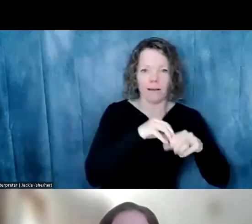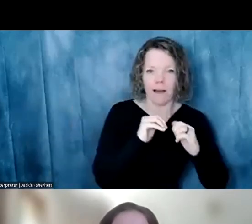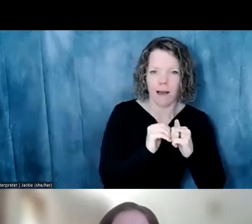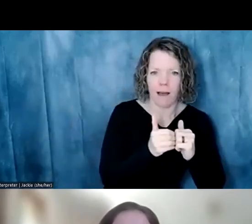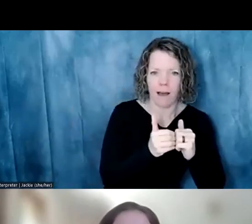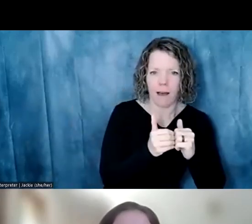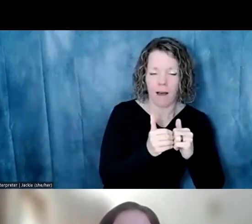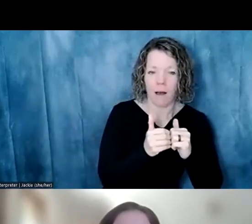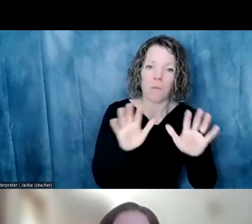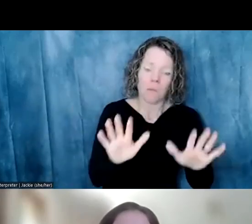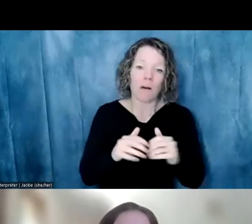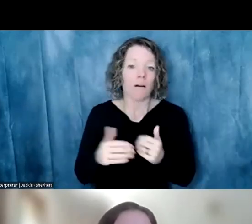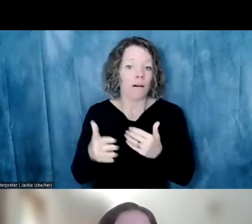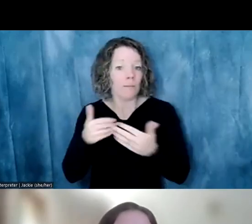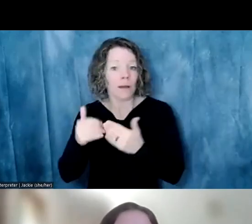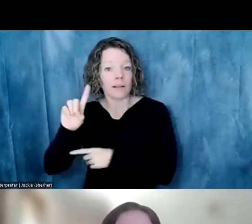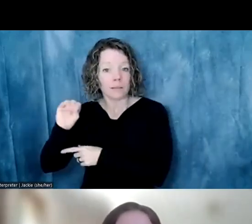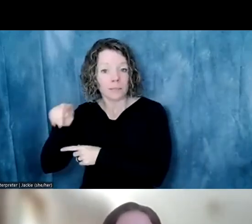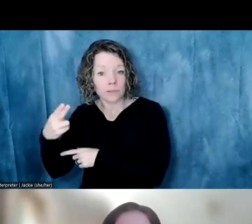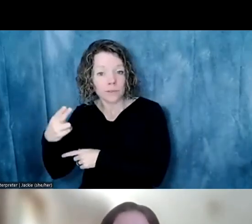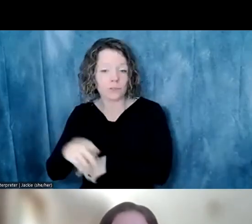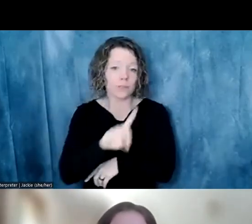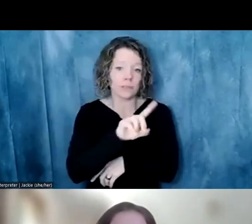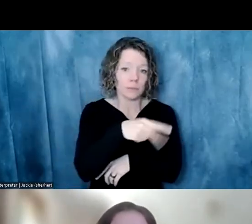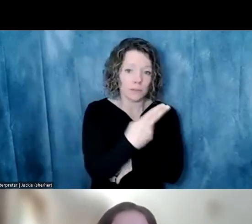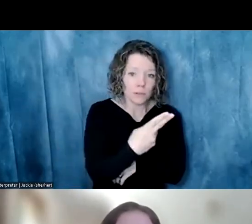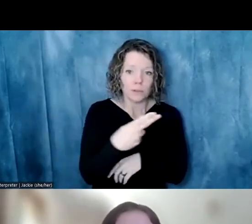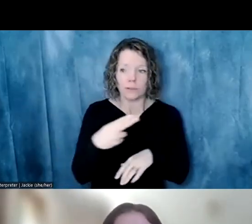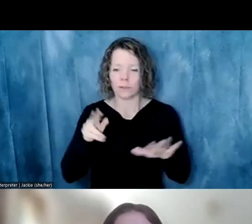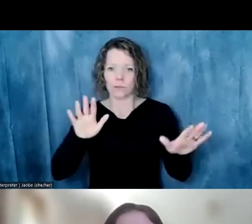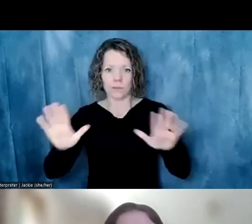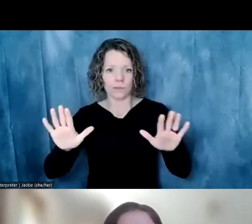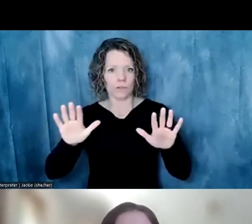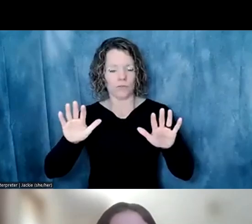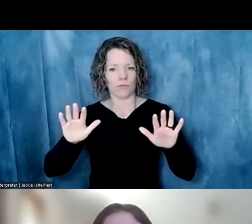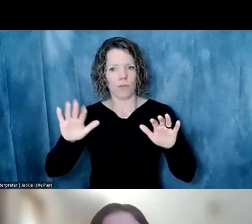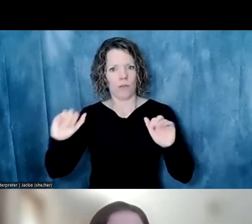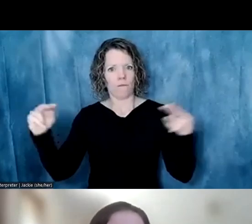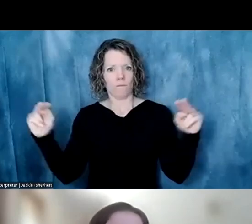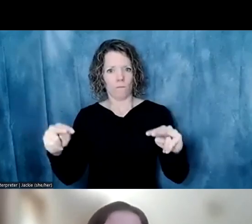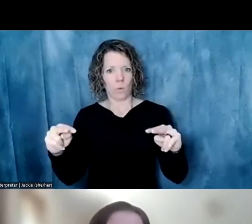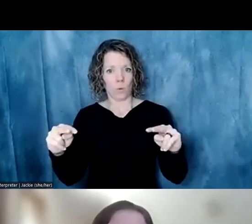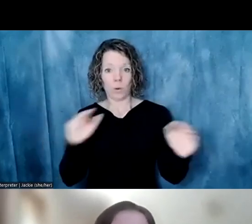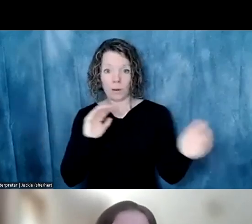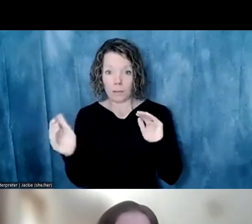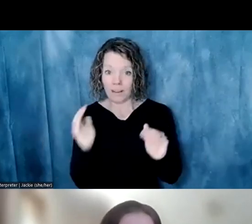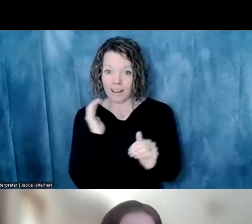in terms of how we approach the right to self-determination versus public safety;